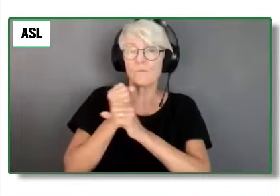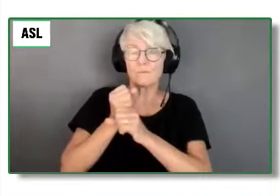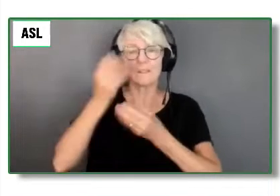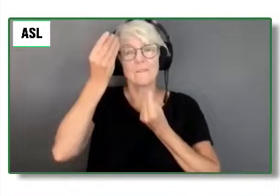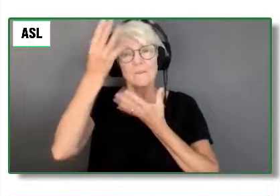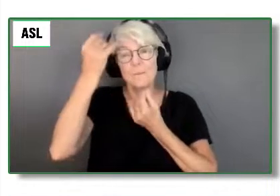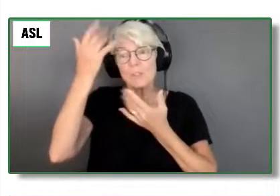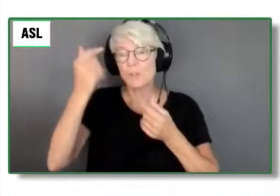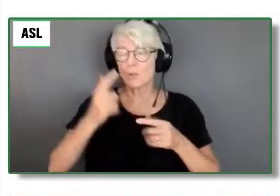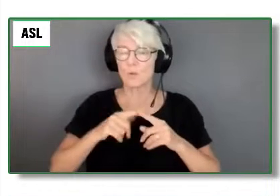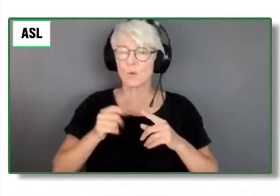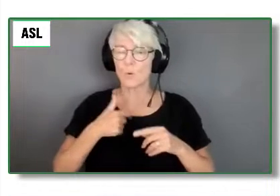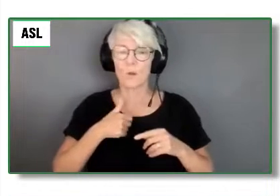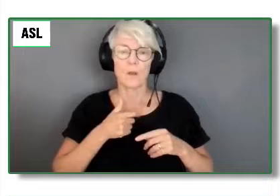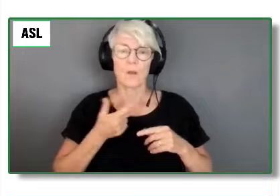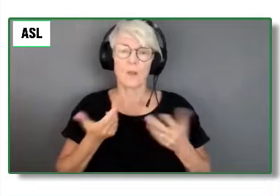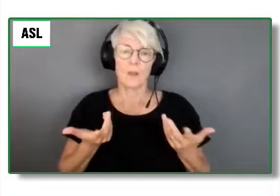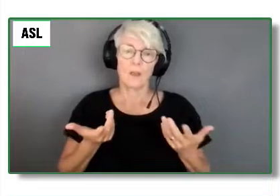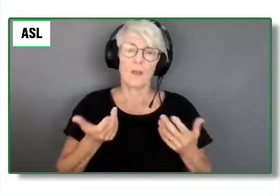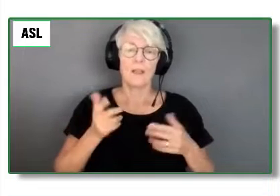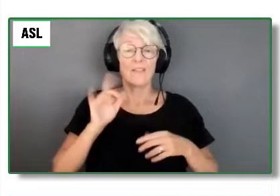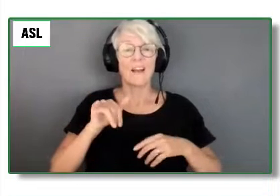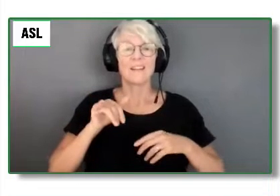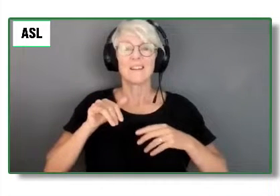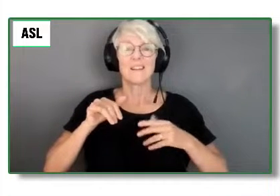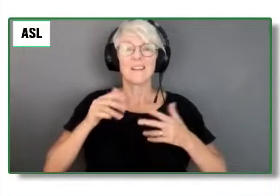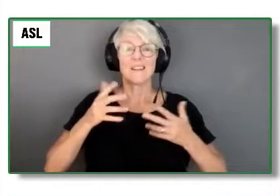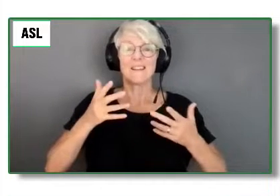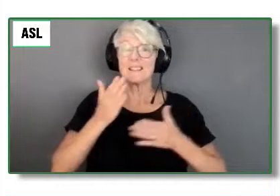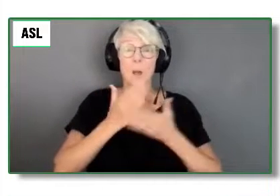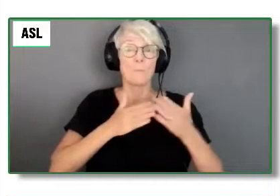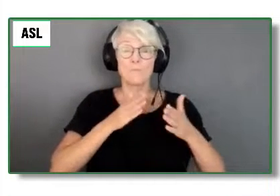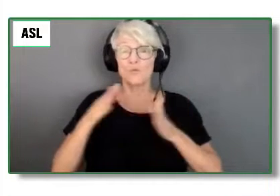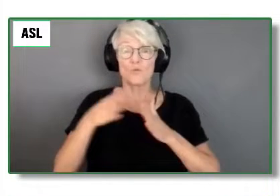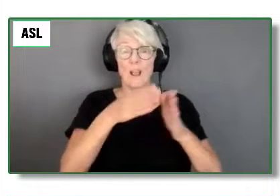so-called accessible trails since that term typically